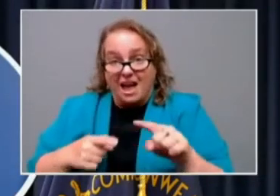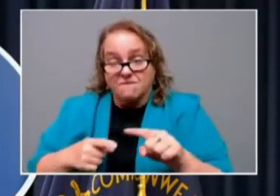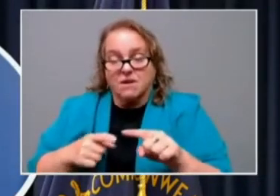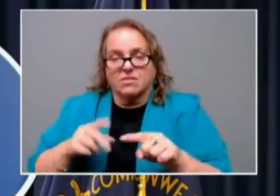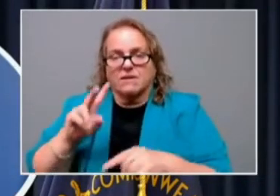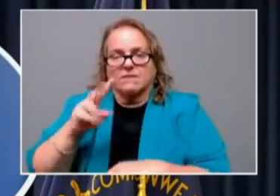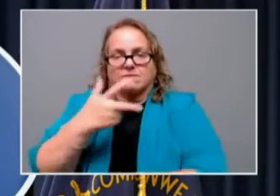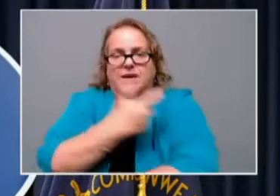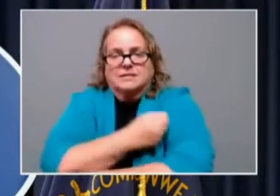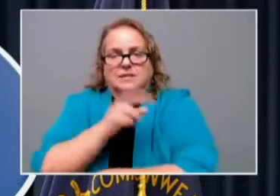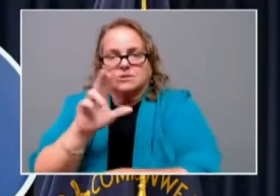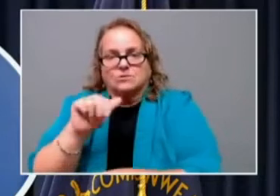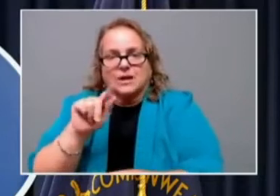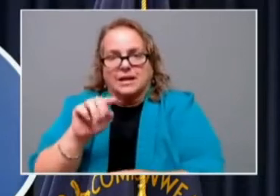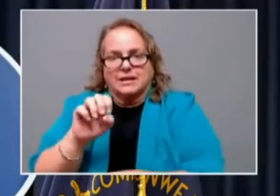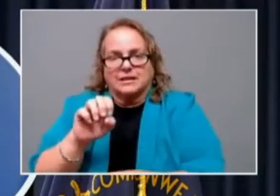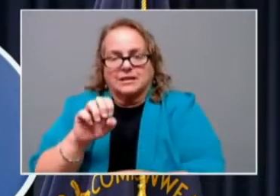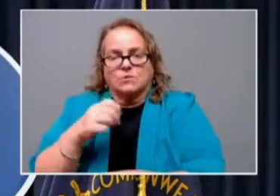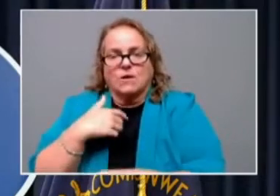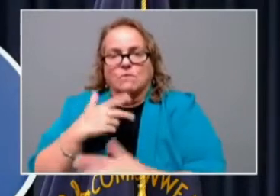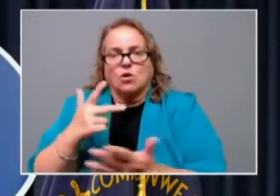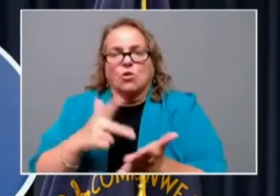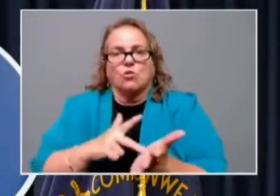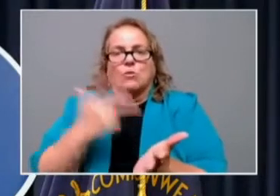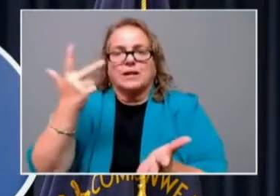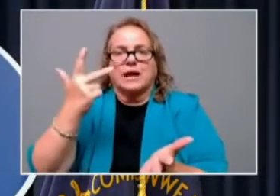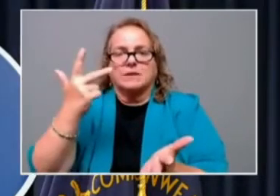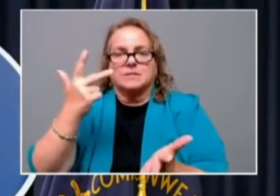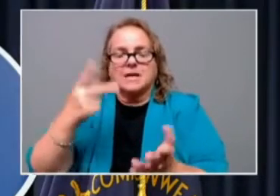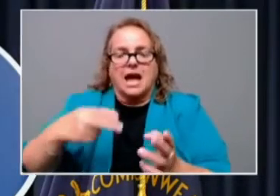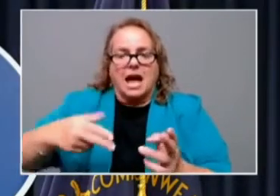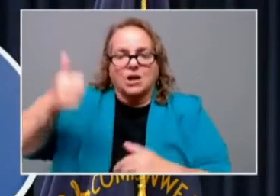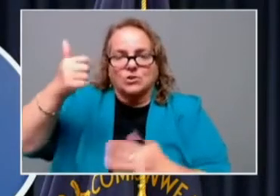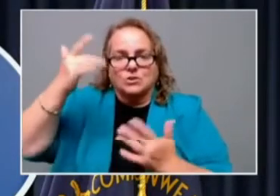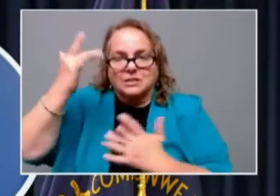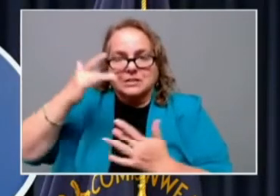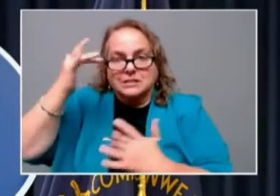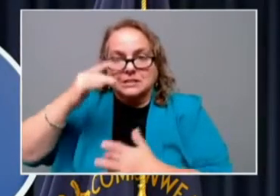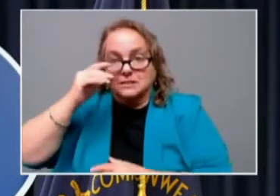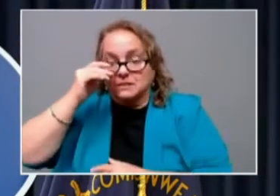three fold higher disease rates and the younger cohorts. So folks never, never,